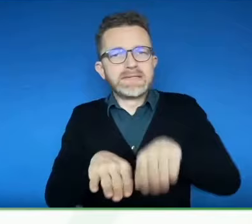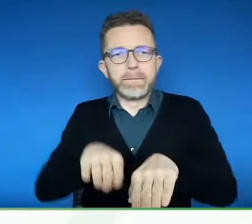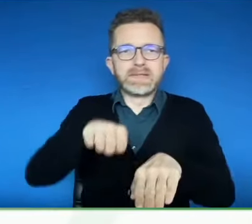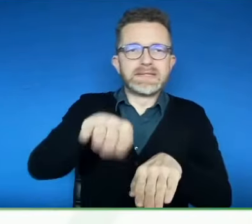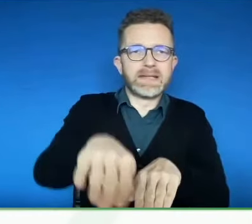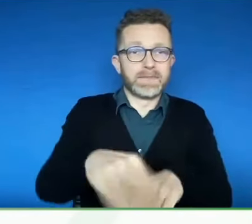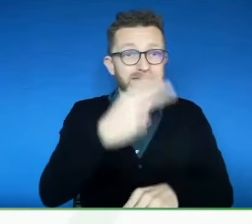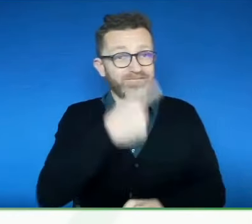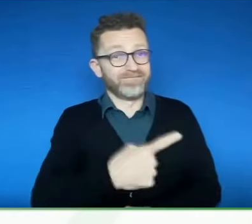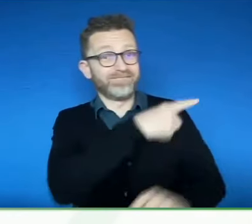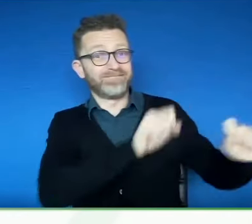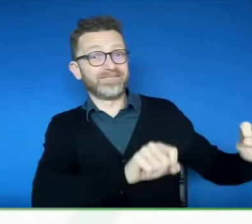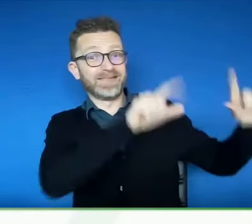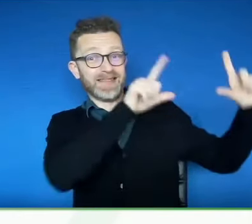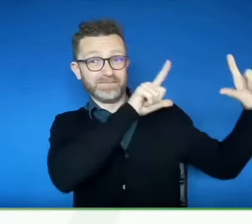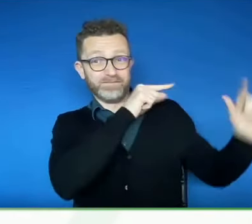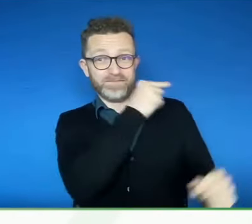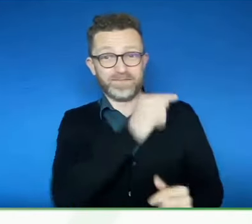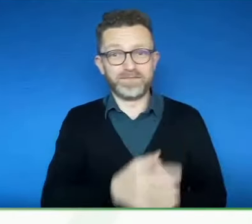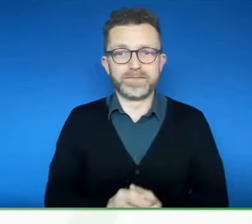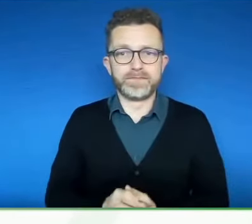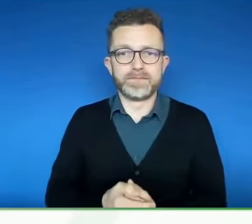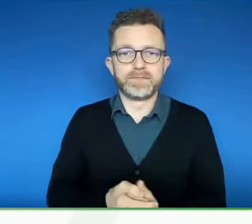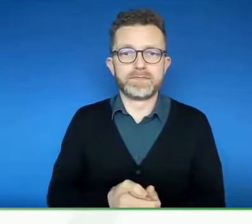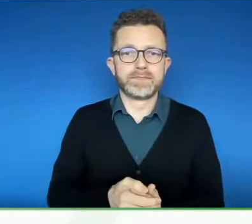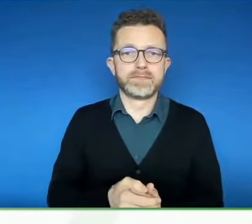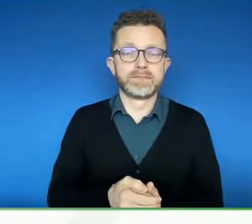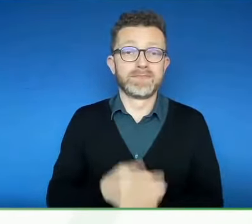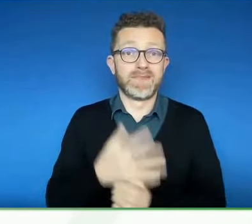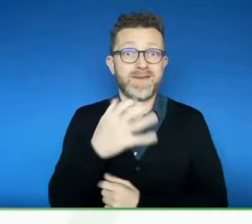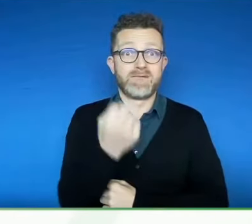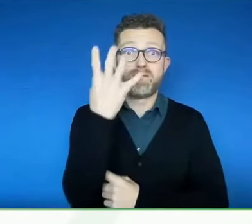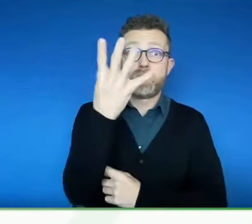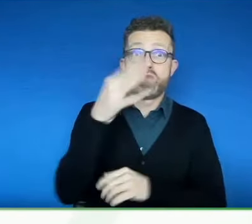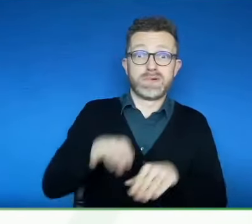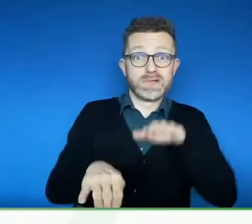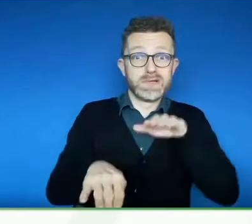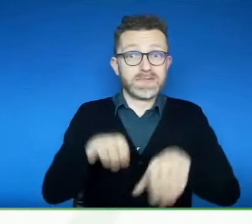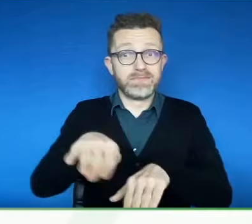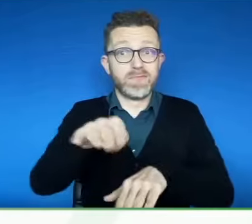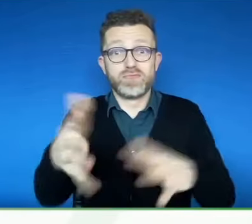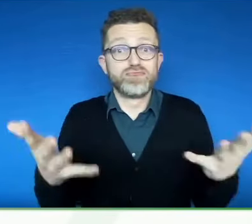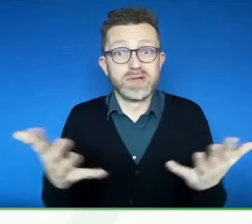We have learned that that means going directly to them, and not just expecting them to come to you.